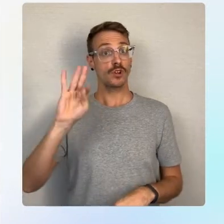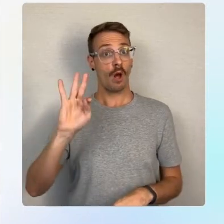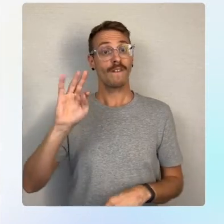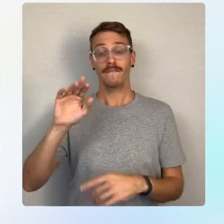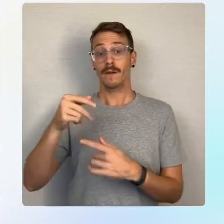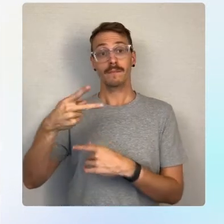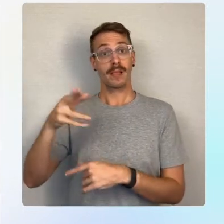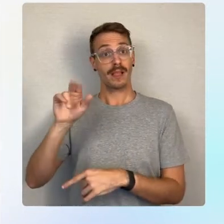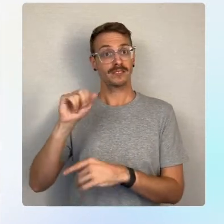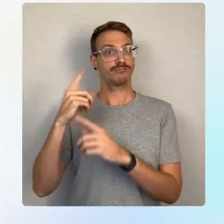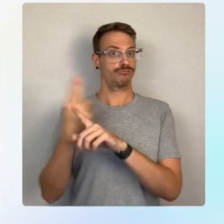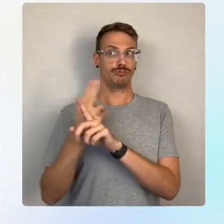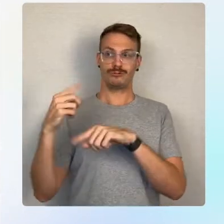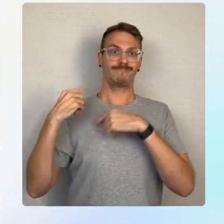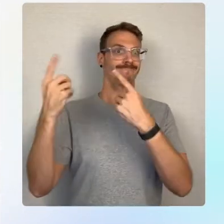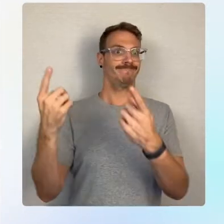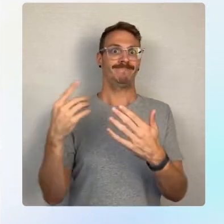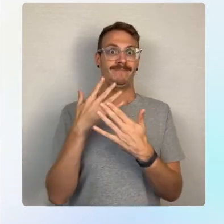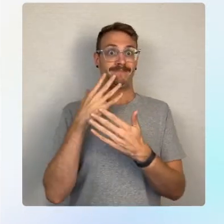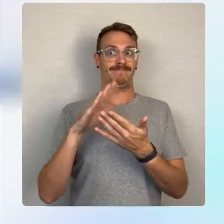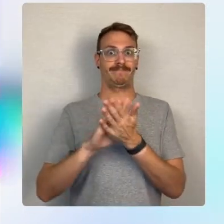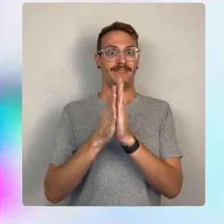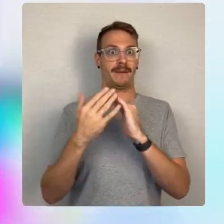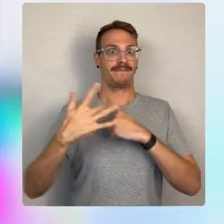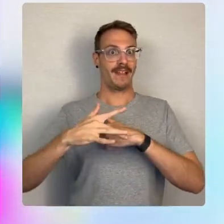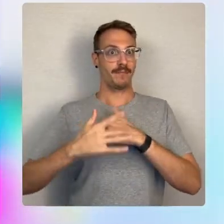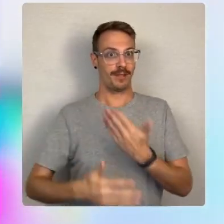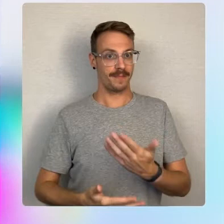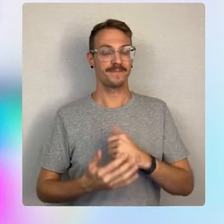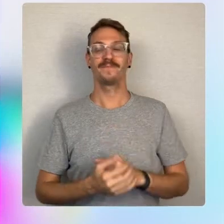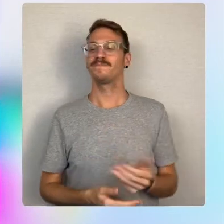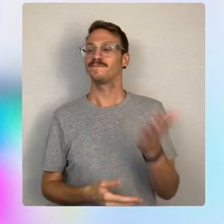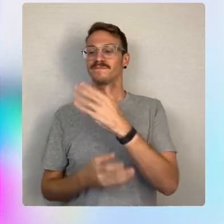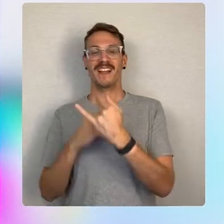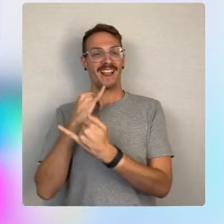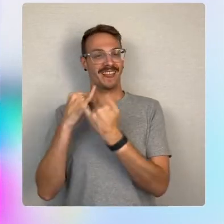since it became available for integration. And last but not least,